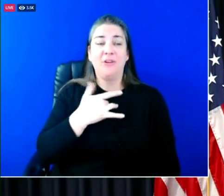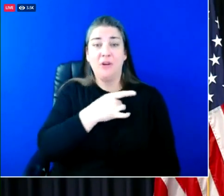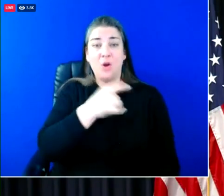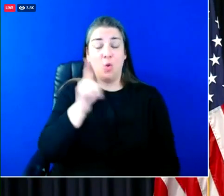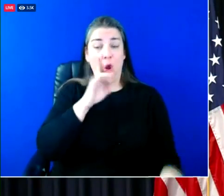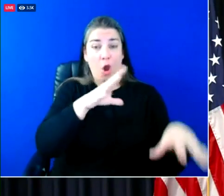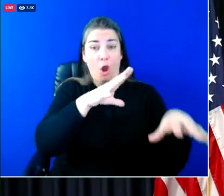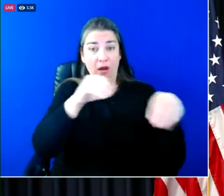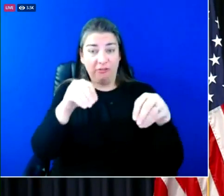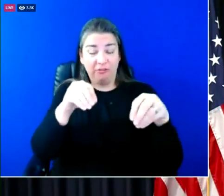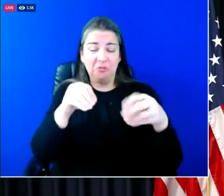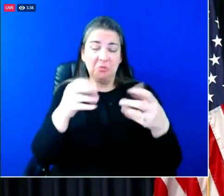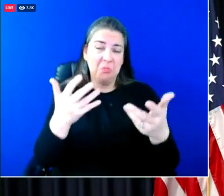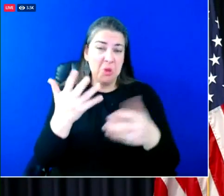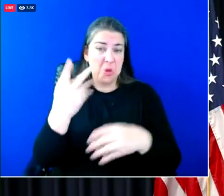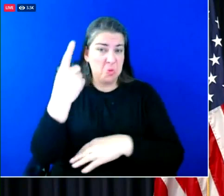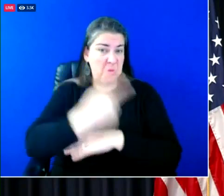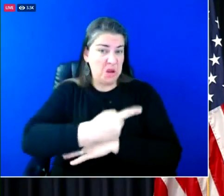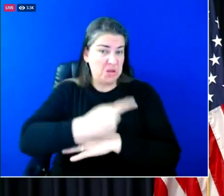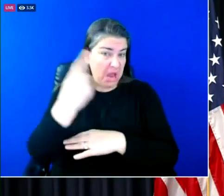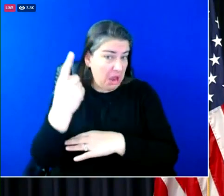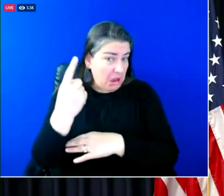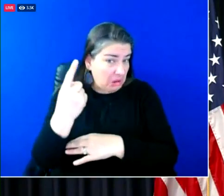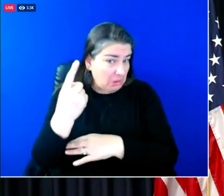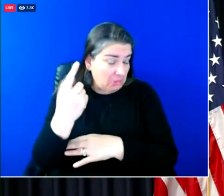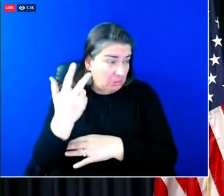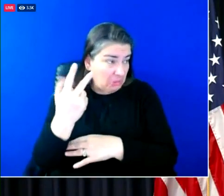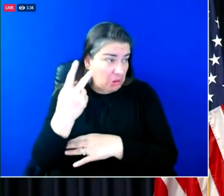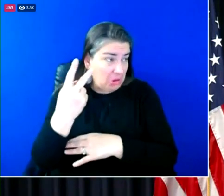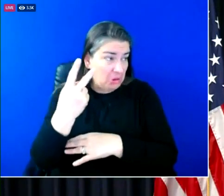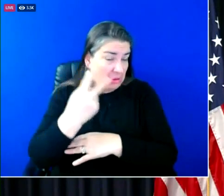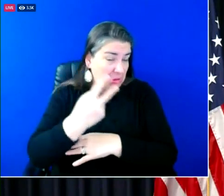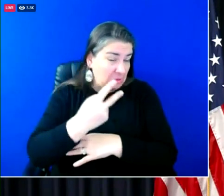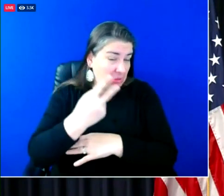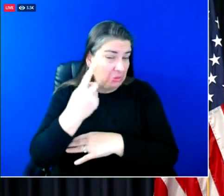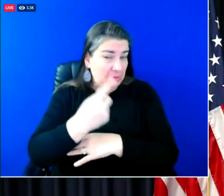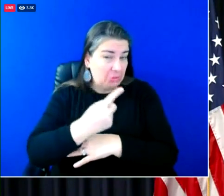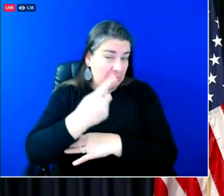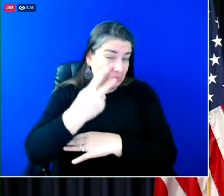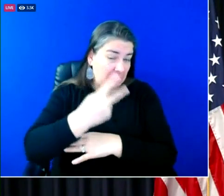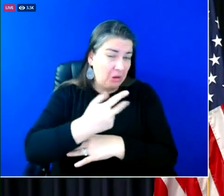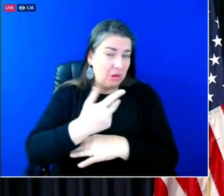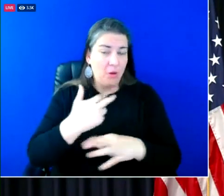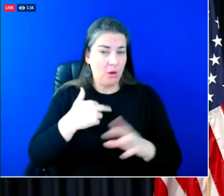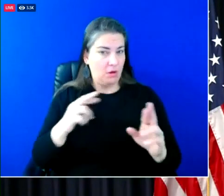day Or certainly more than that again are we've all learned a lot since 2009.